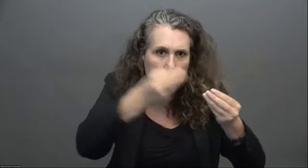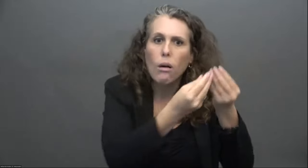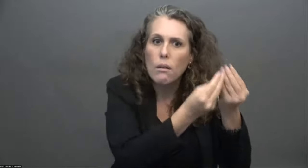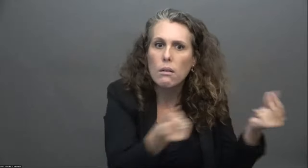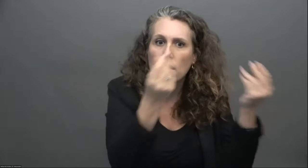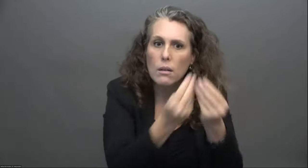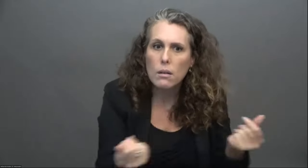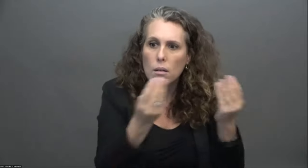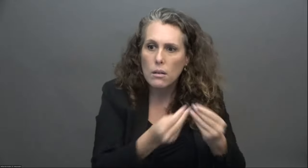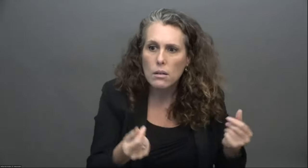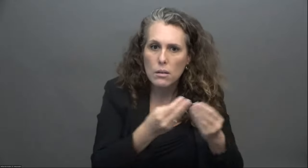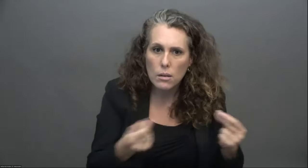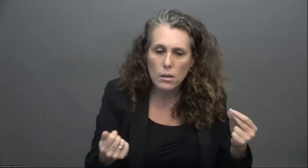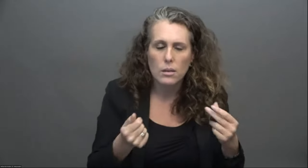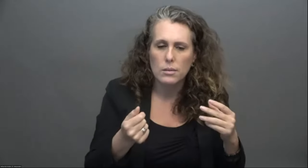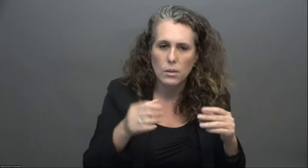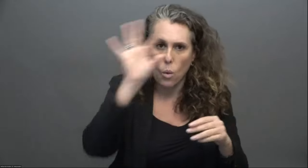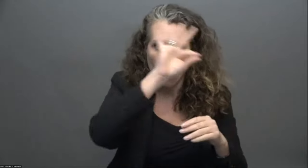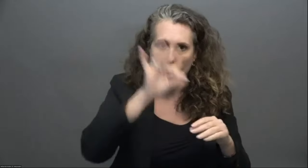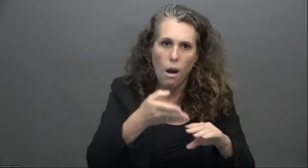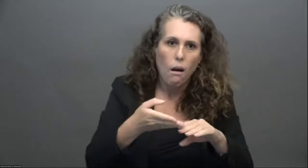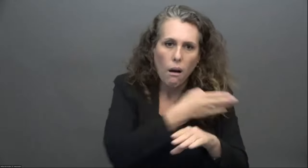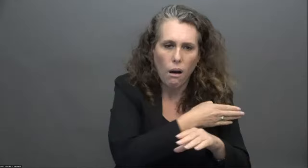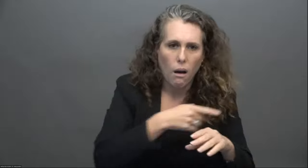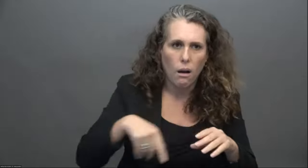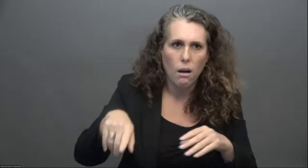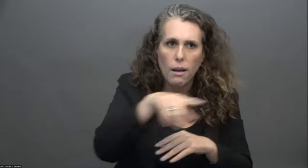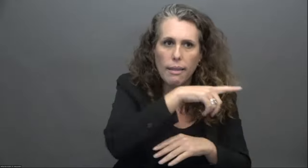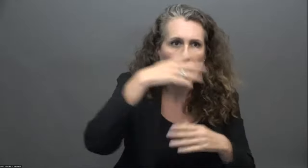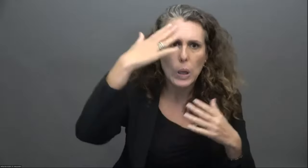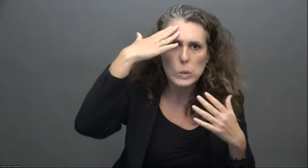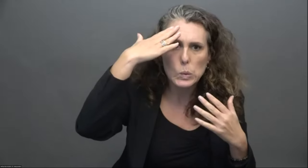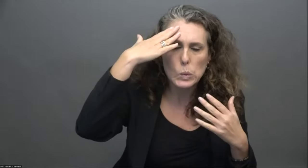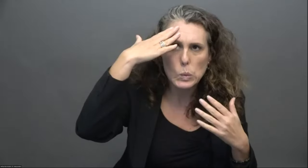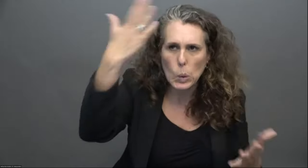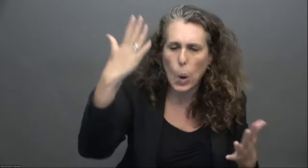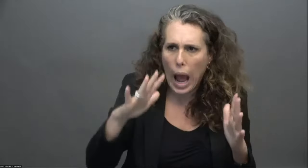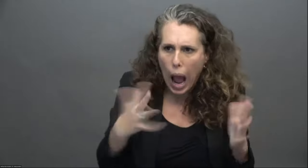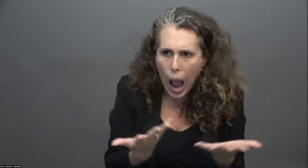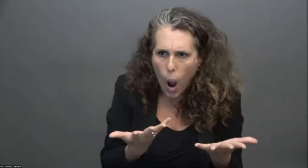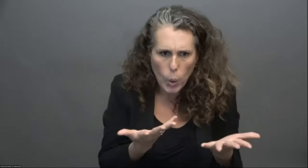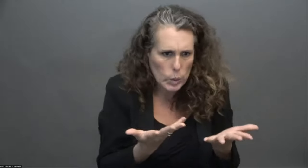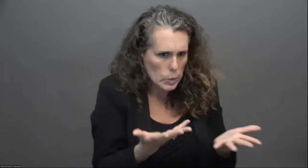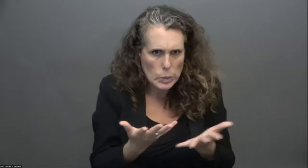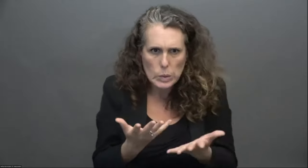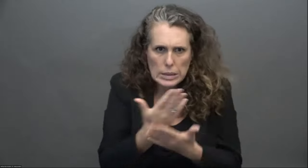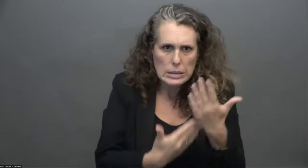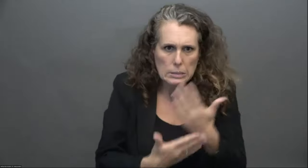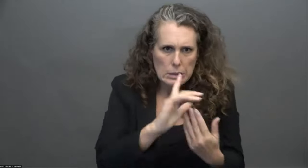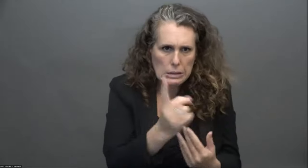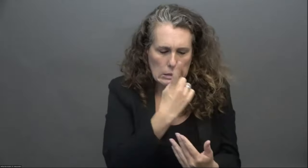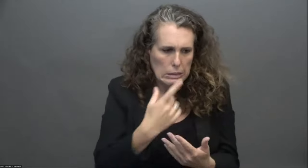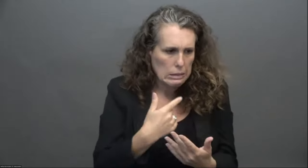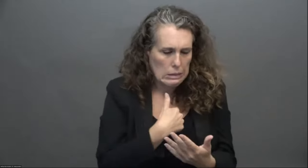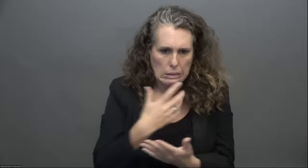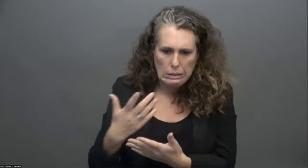16:44:21 of lack of disability, confidence, due to lack of capacity building within the